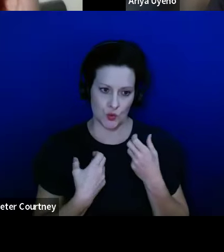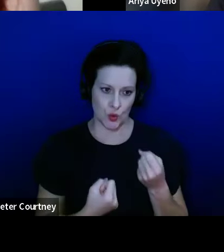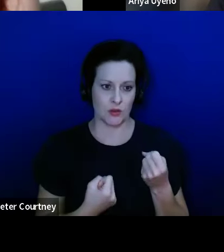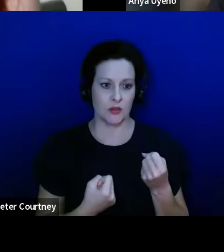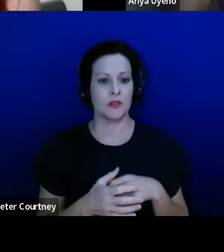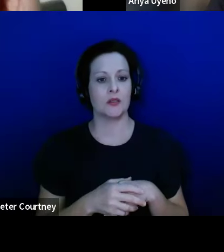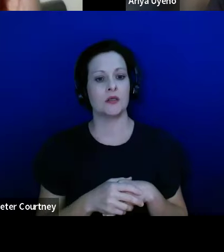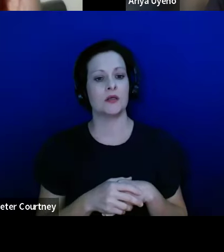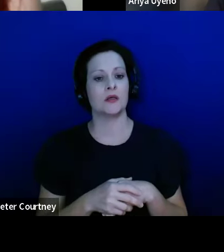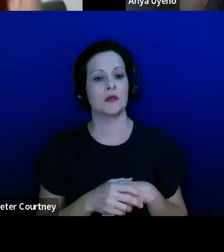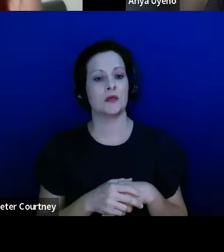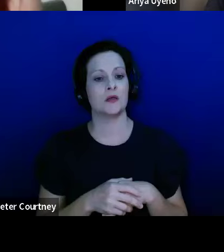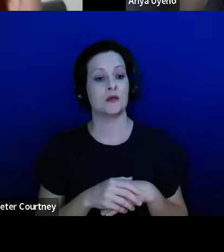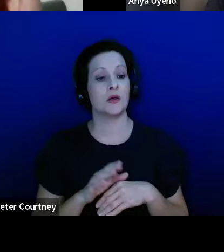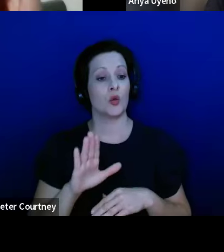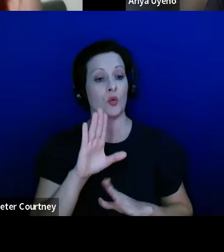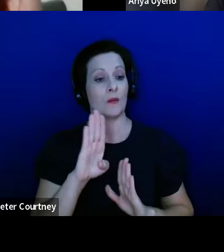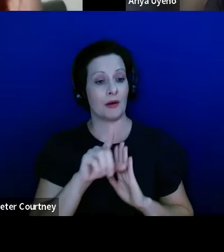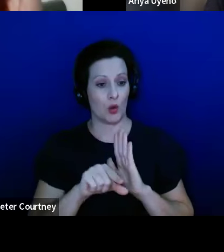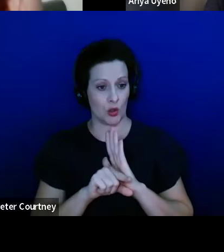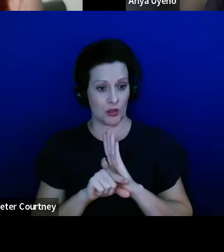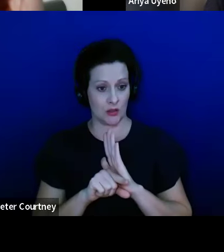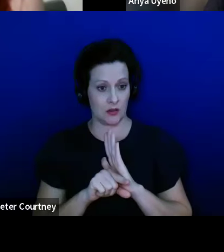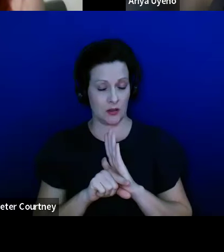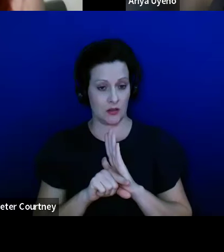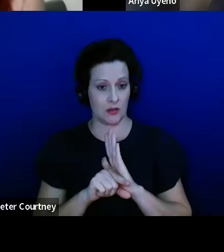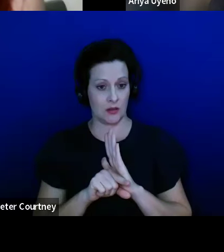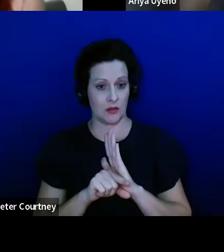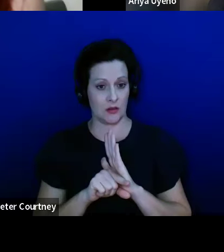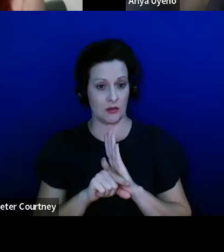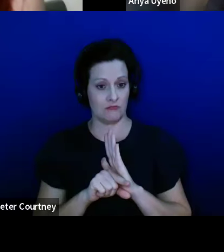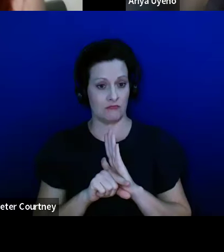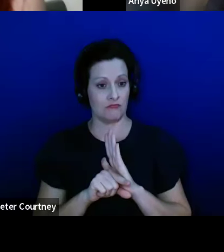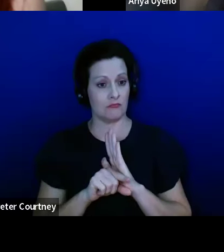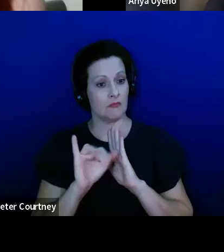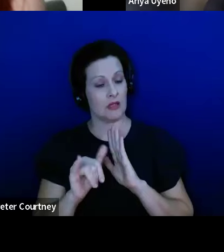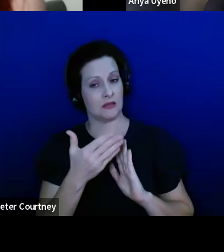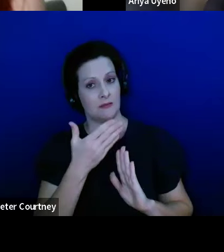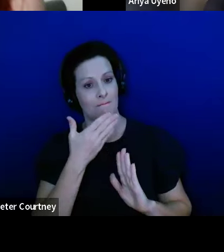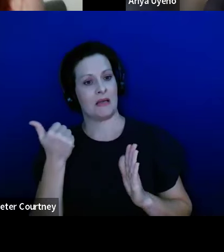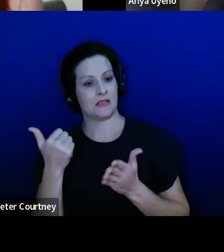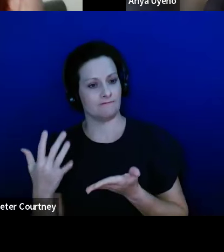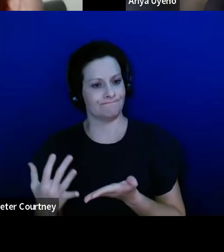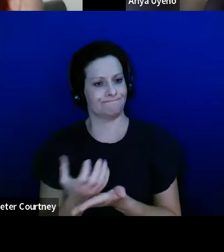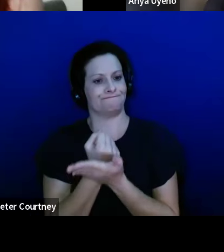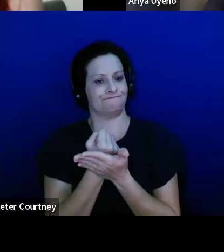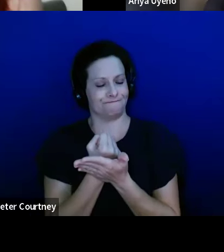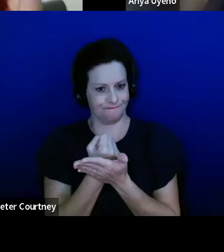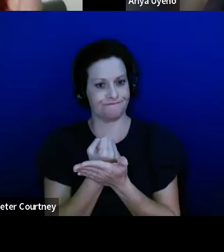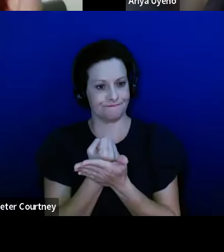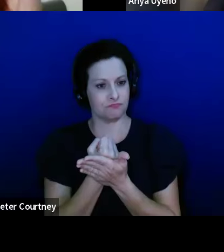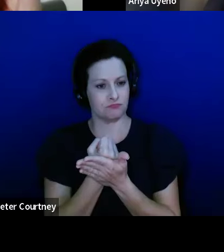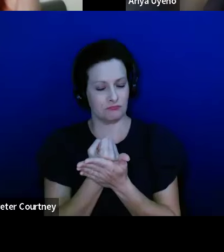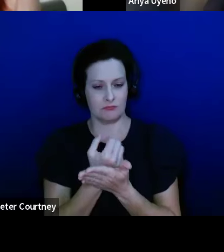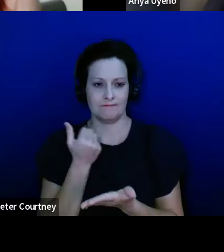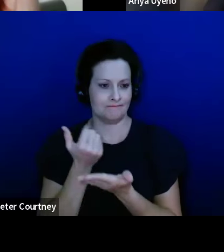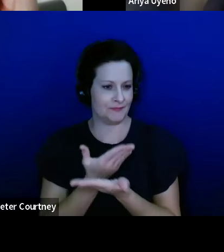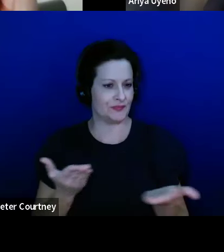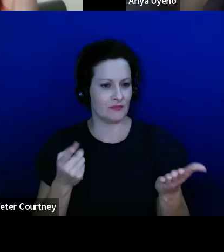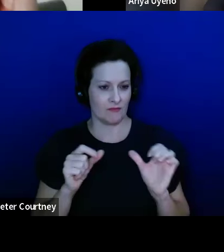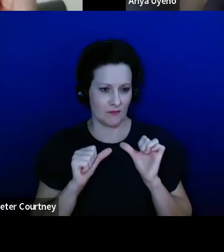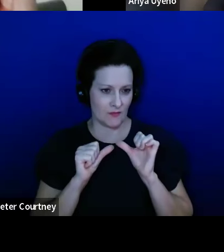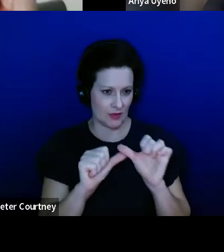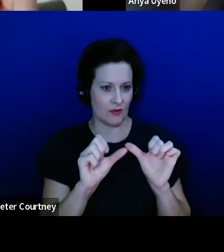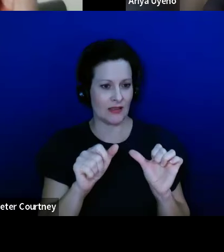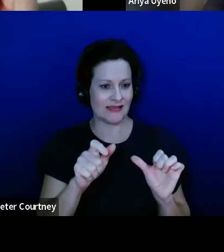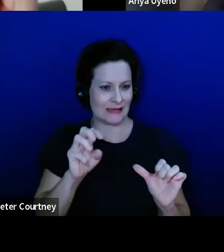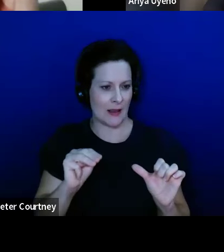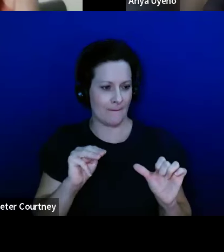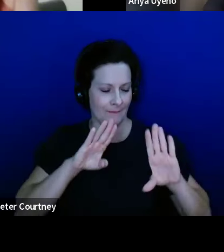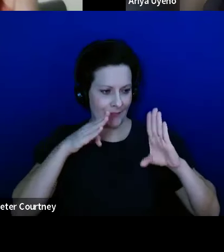your background is your largest asset as you continue into the STEM profession. I think there's